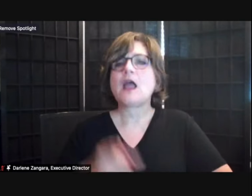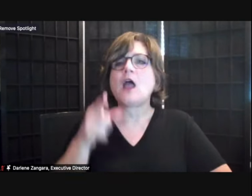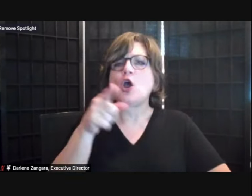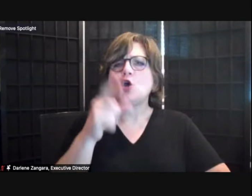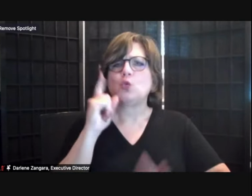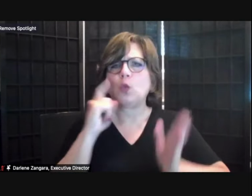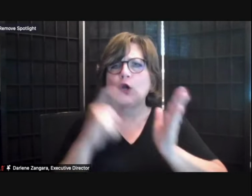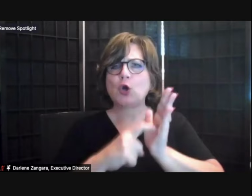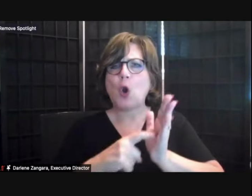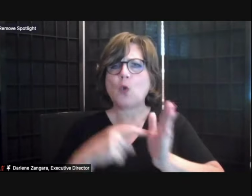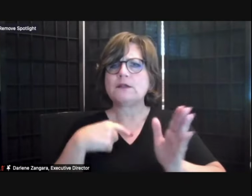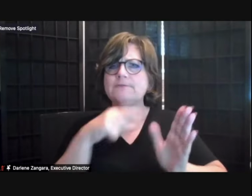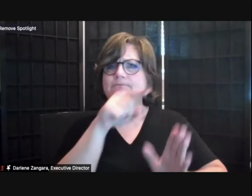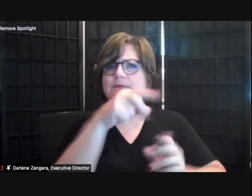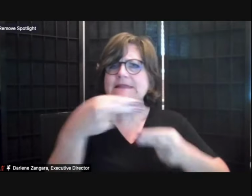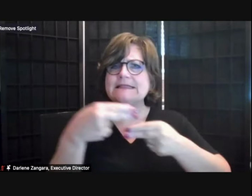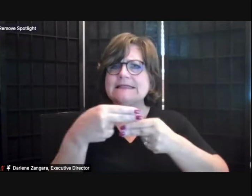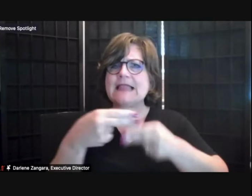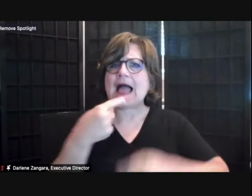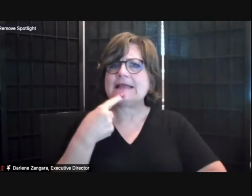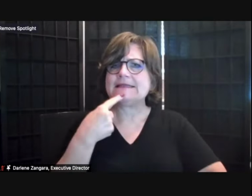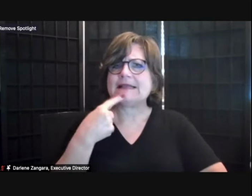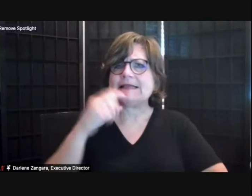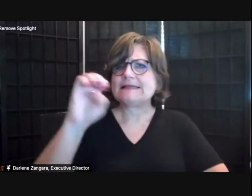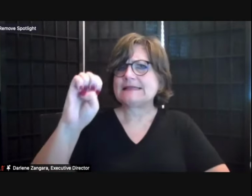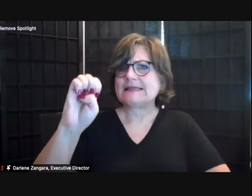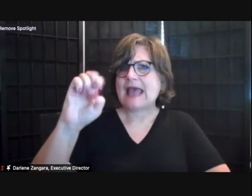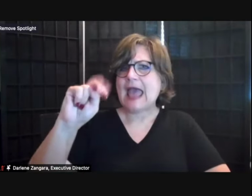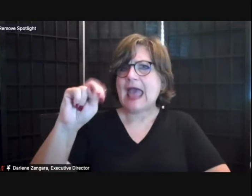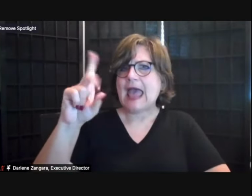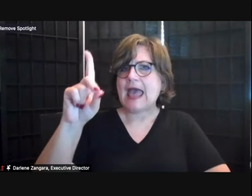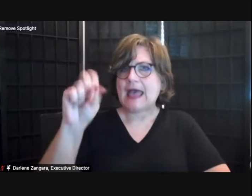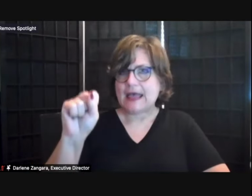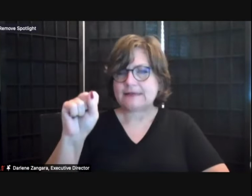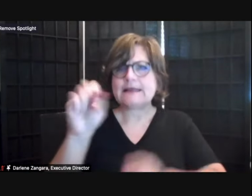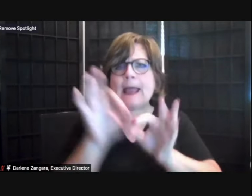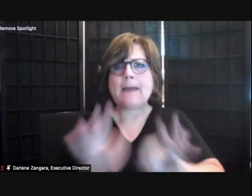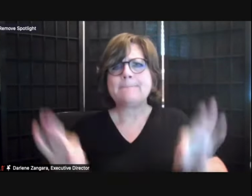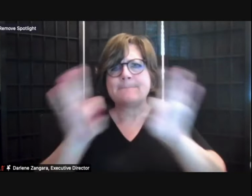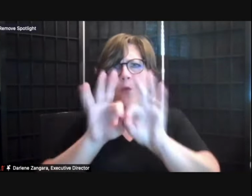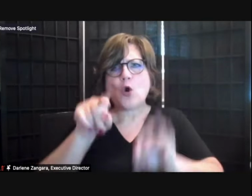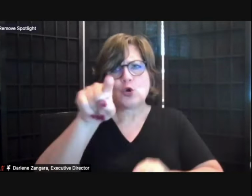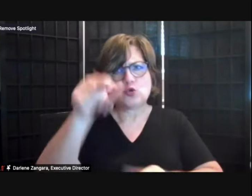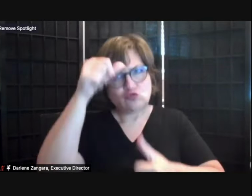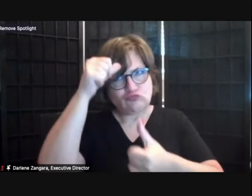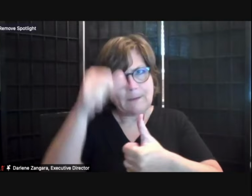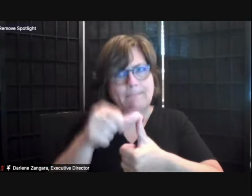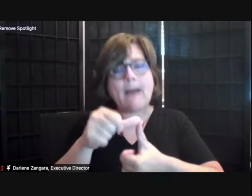You might notice the word ‘Ends’ on this slide. It’s an important word for you to